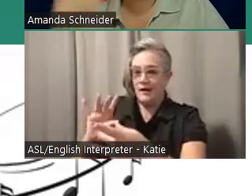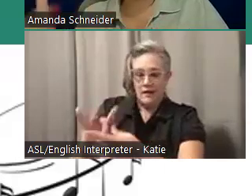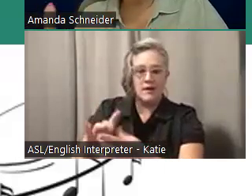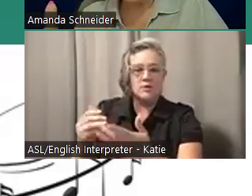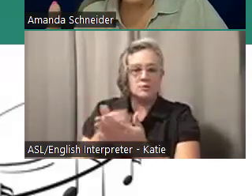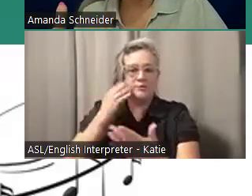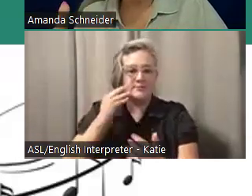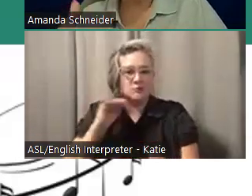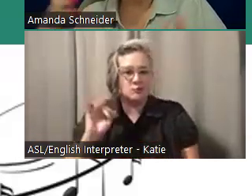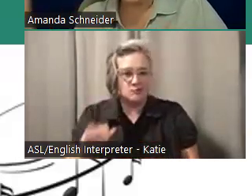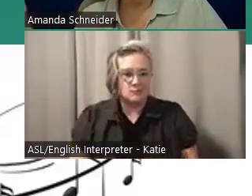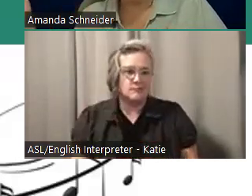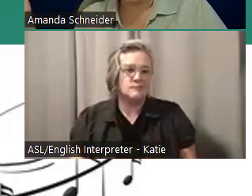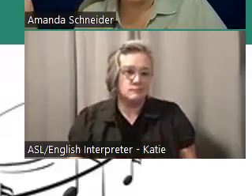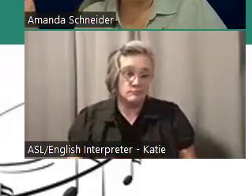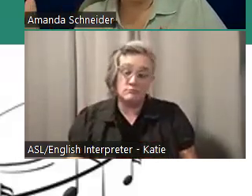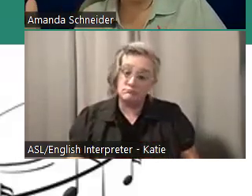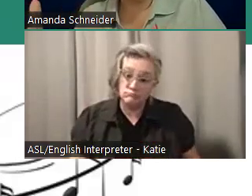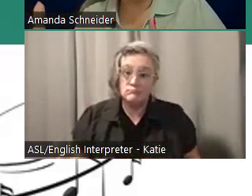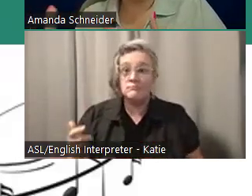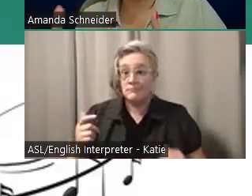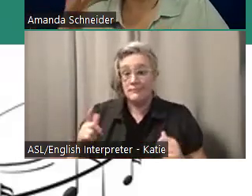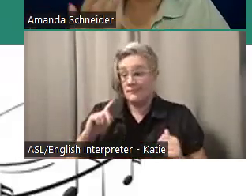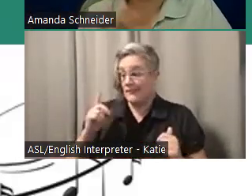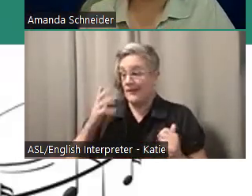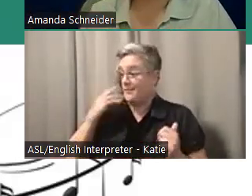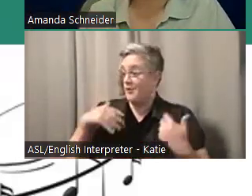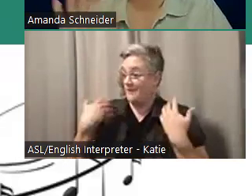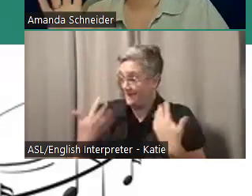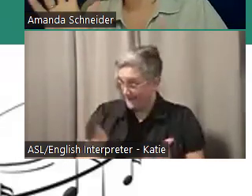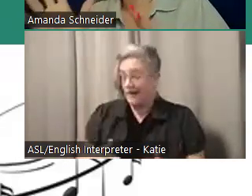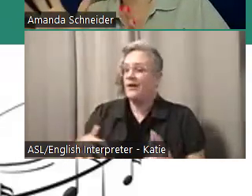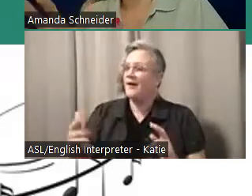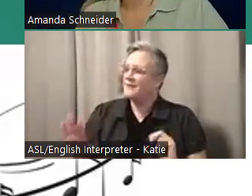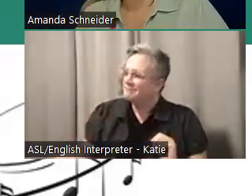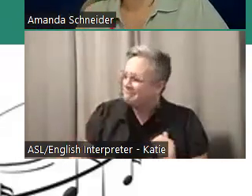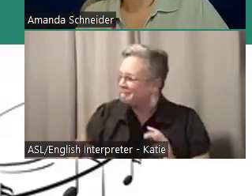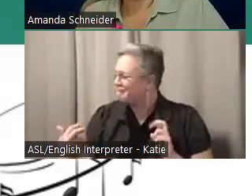And then ask questions after about the experience. What did they enjoy?